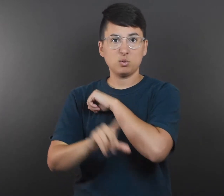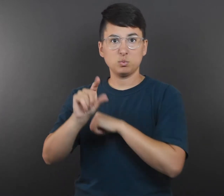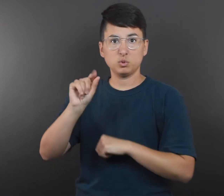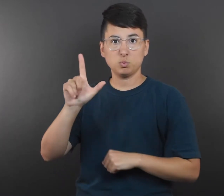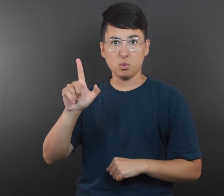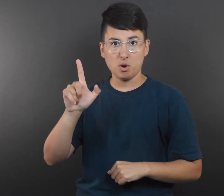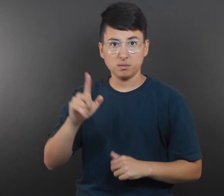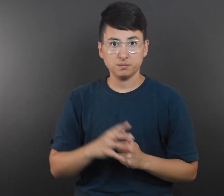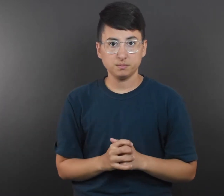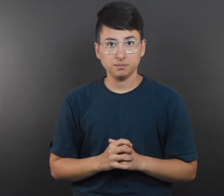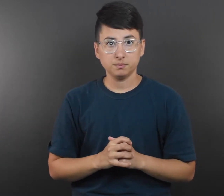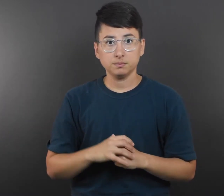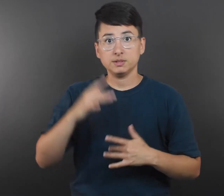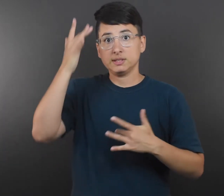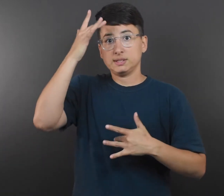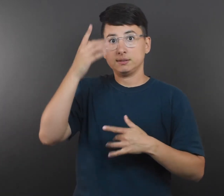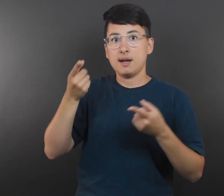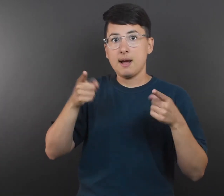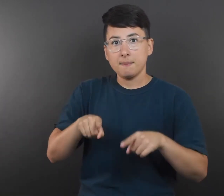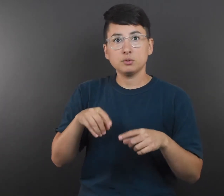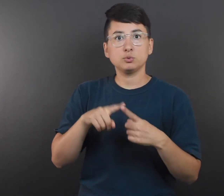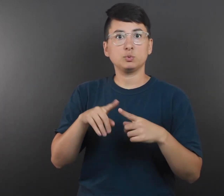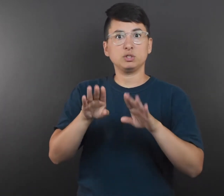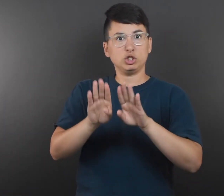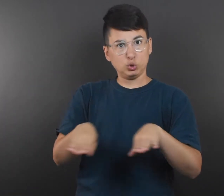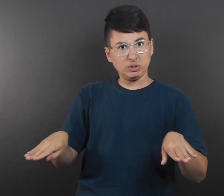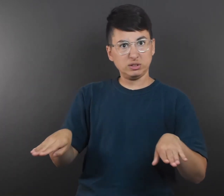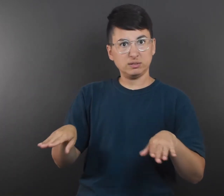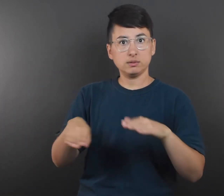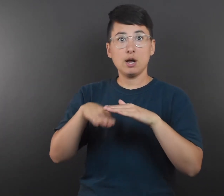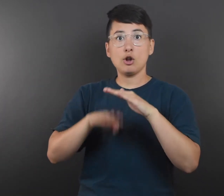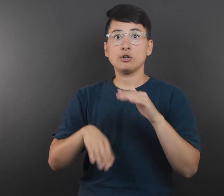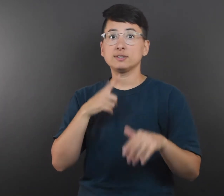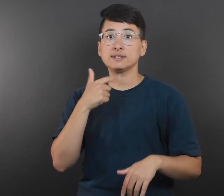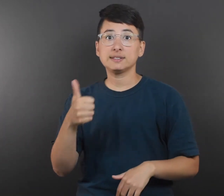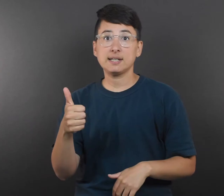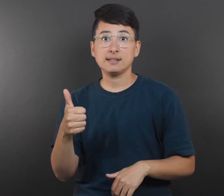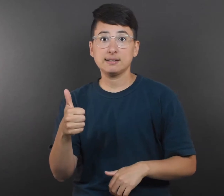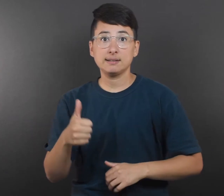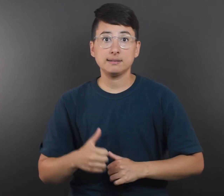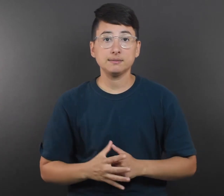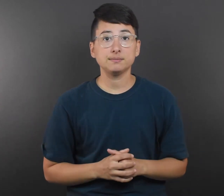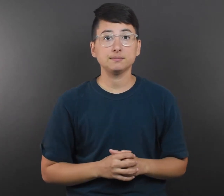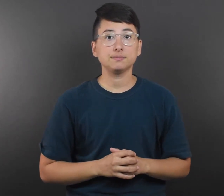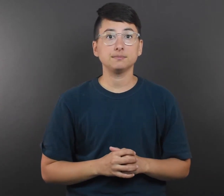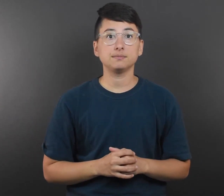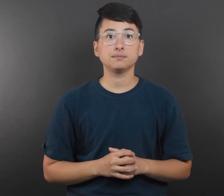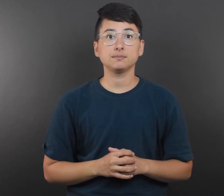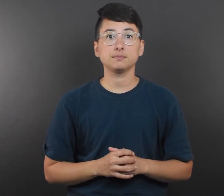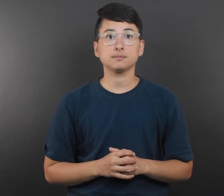date back to fall 2021; the illnesses have occurred in children younger than 10 years old.